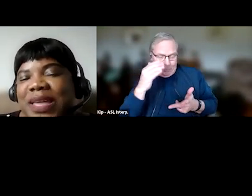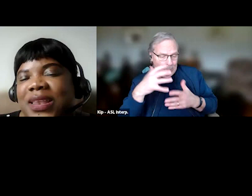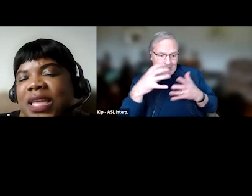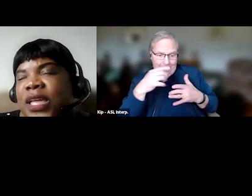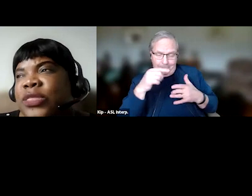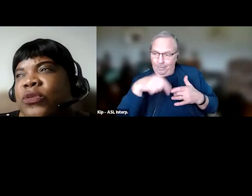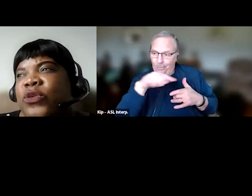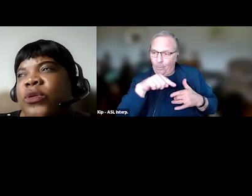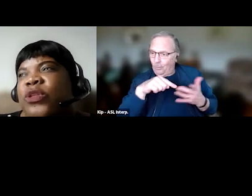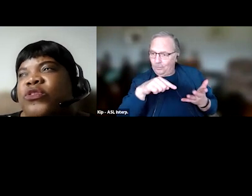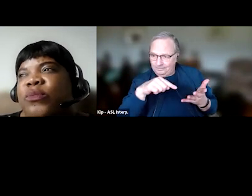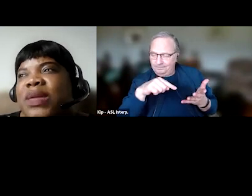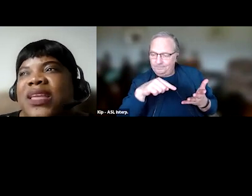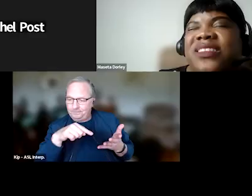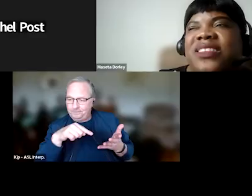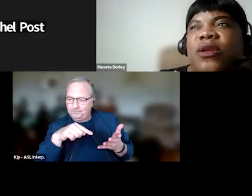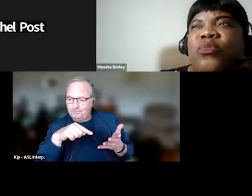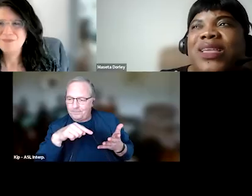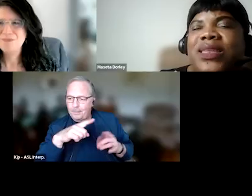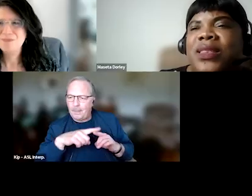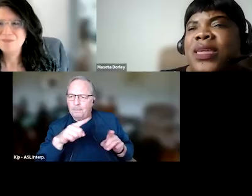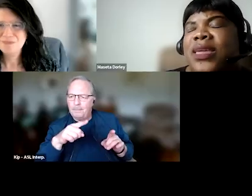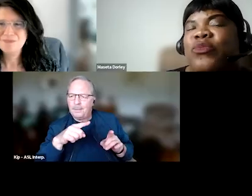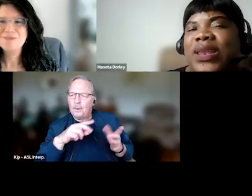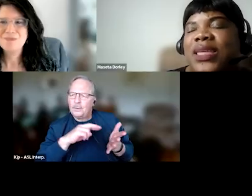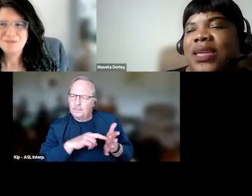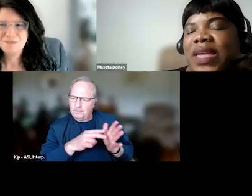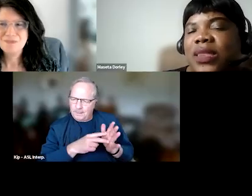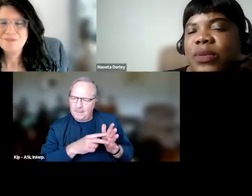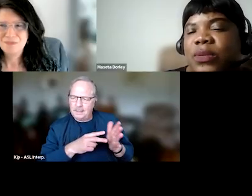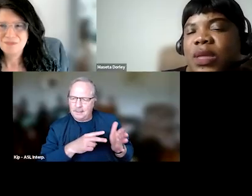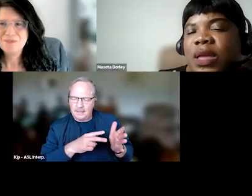but those are means that are readily available